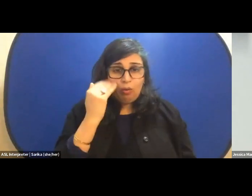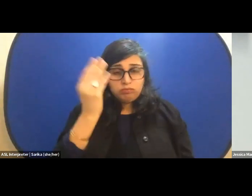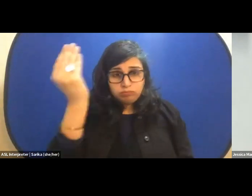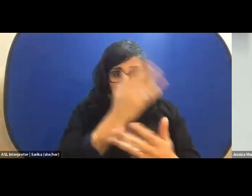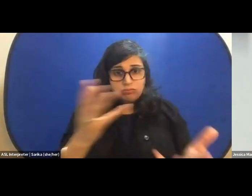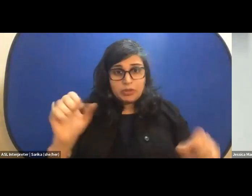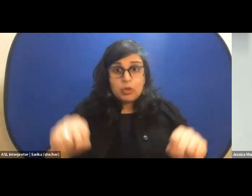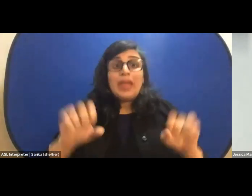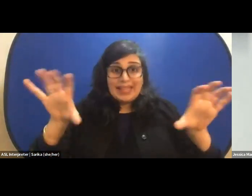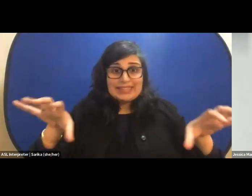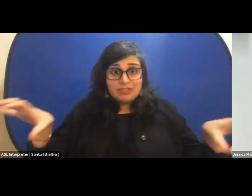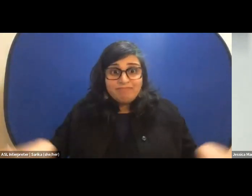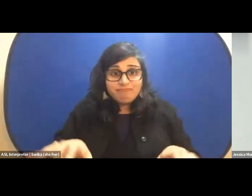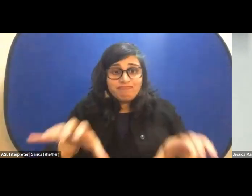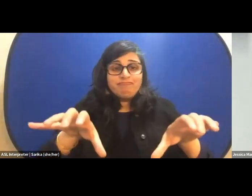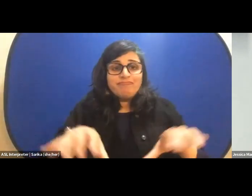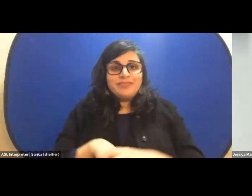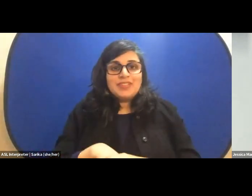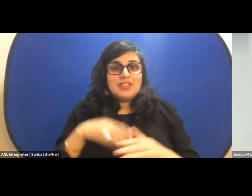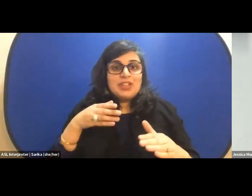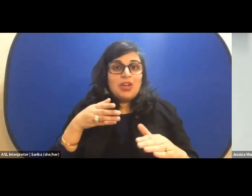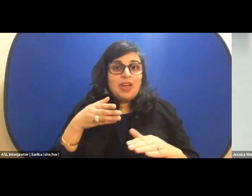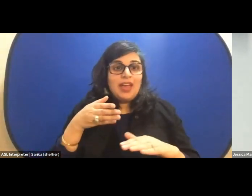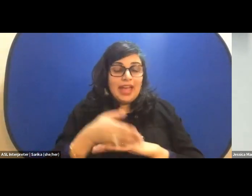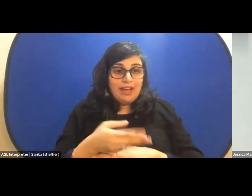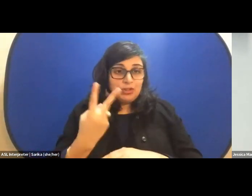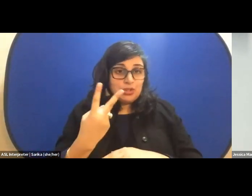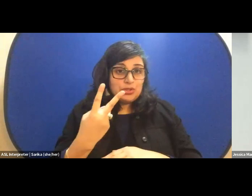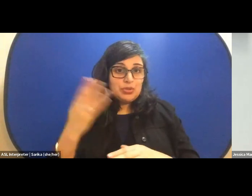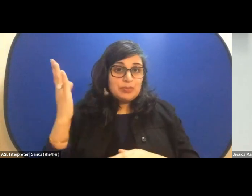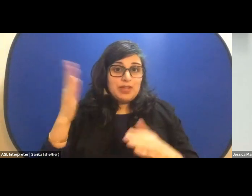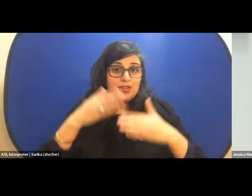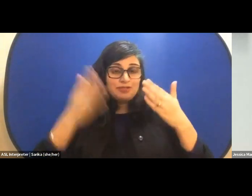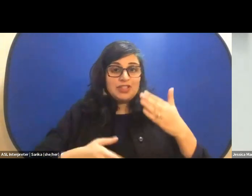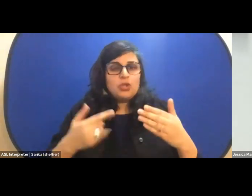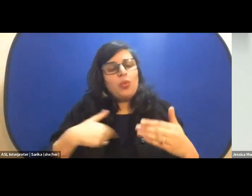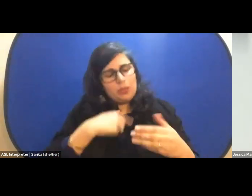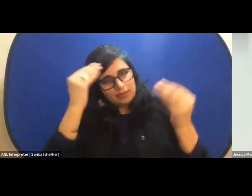Thank you, everyone for sharing your stories tonight. We encourage everybody to know you can